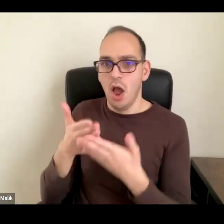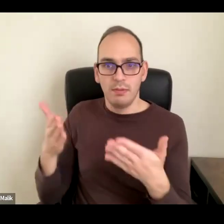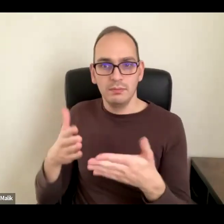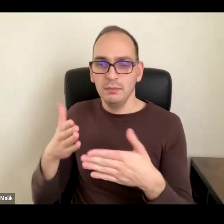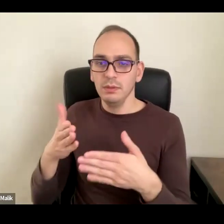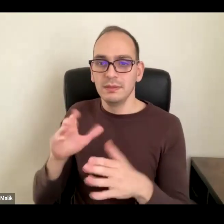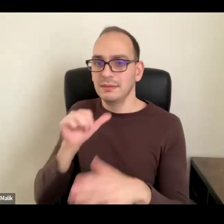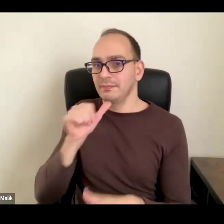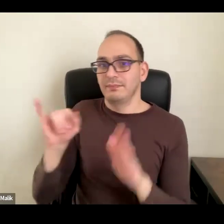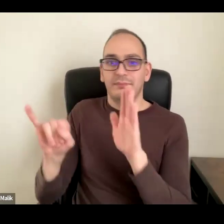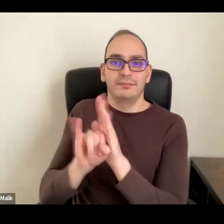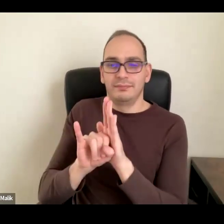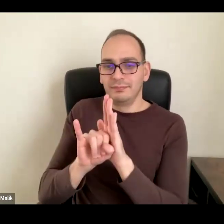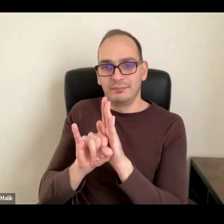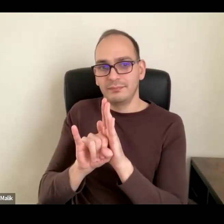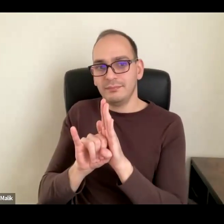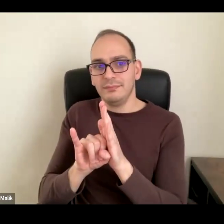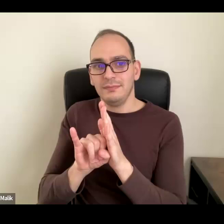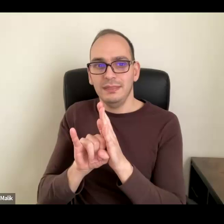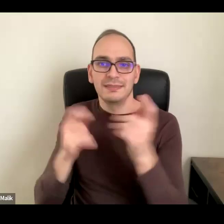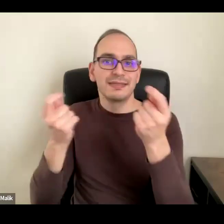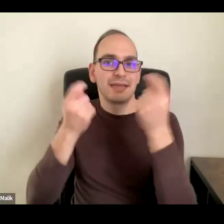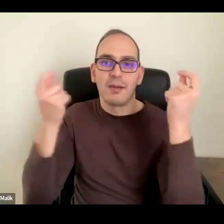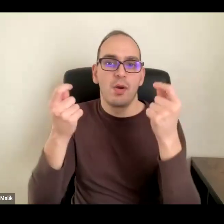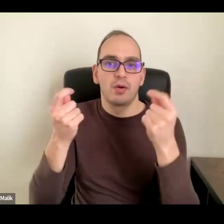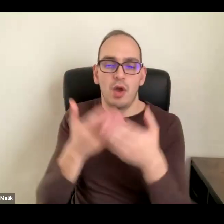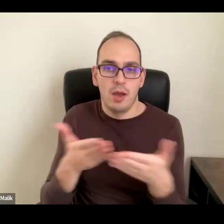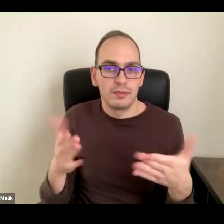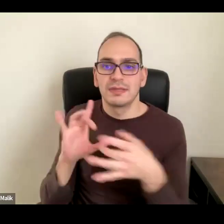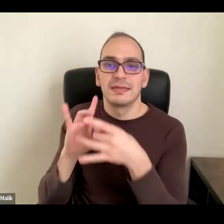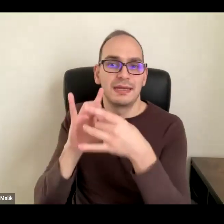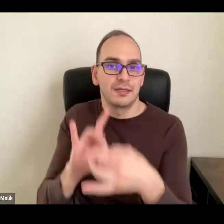identified as a sacred or ceremonial object connected to your Tribe." You might want to put